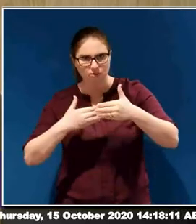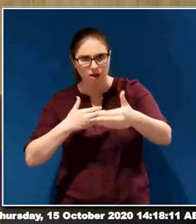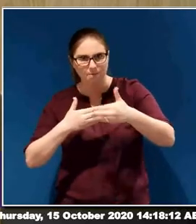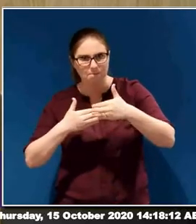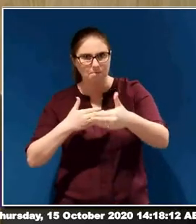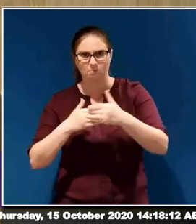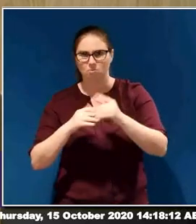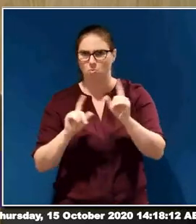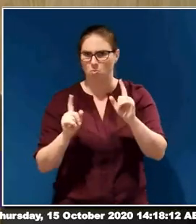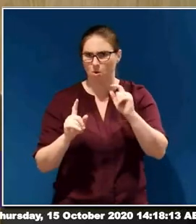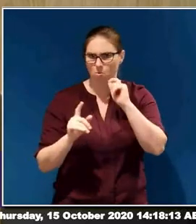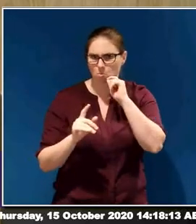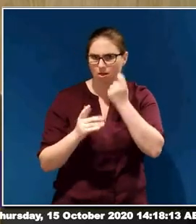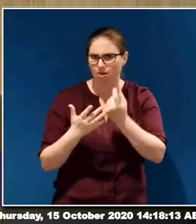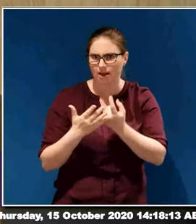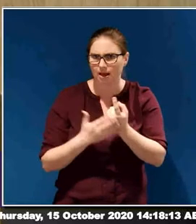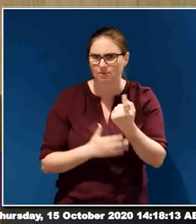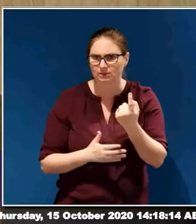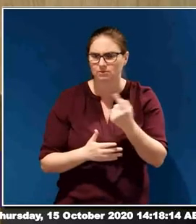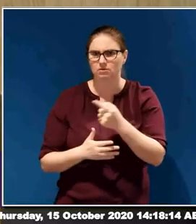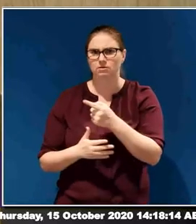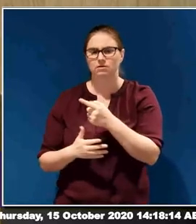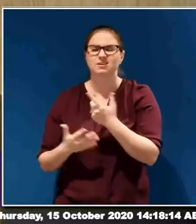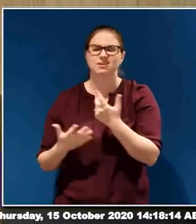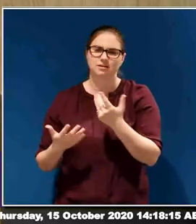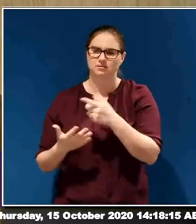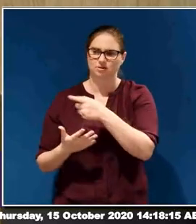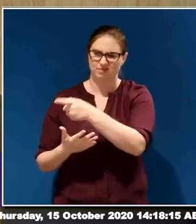information back to the school within five days if they wanted the principal